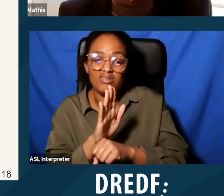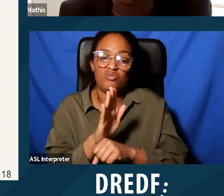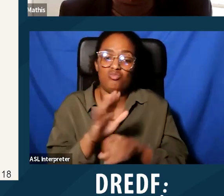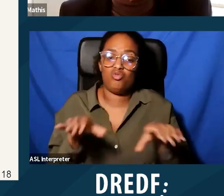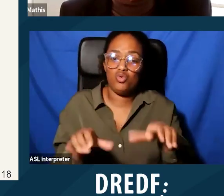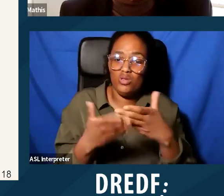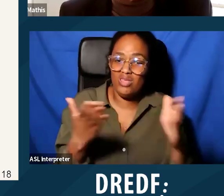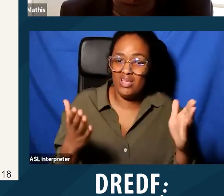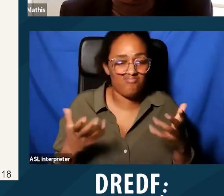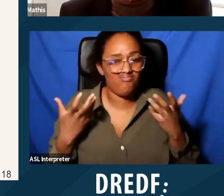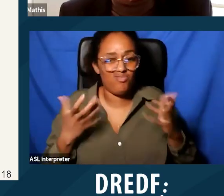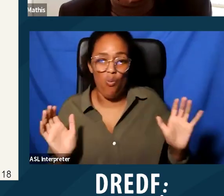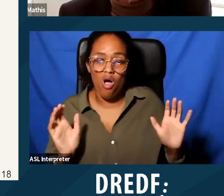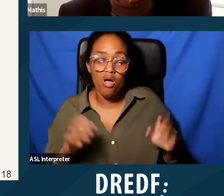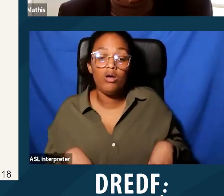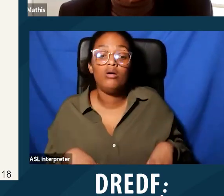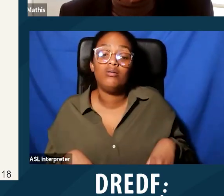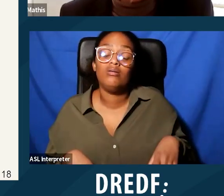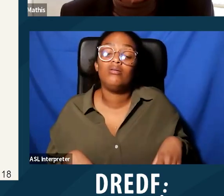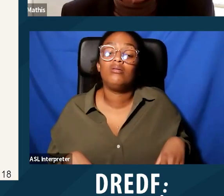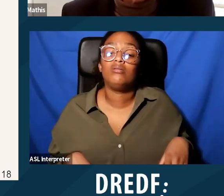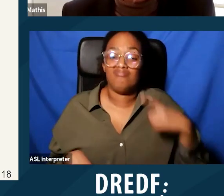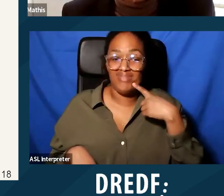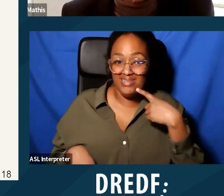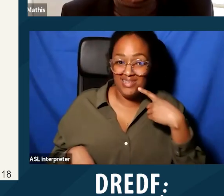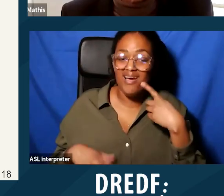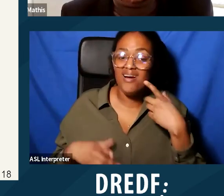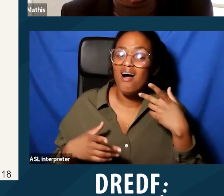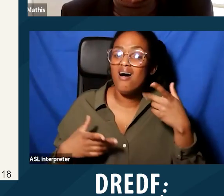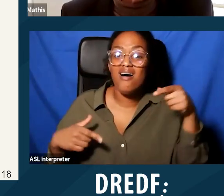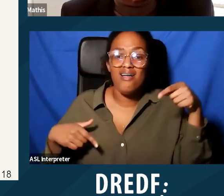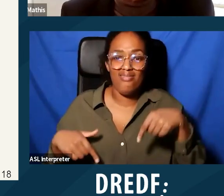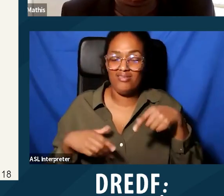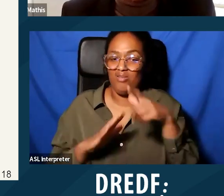essentially, that it forces states to do things that they don't want to do.